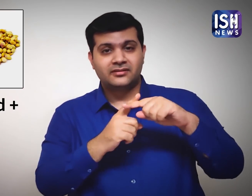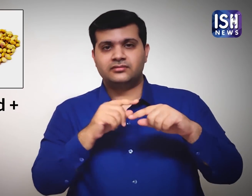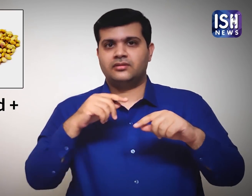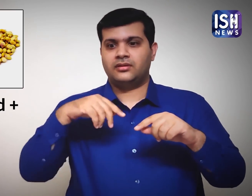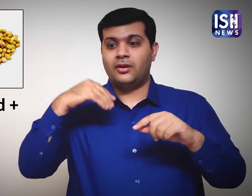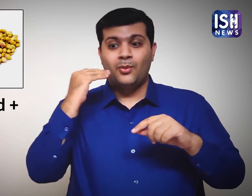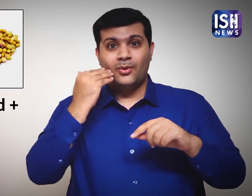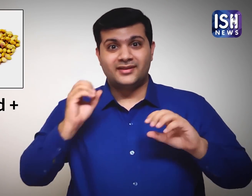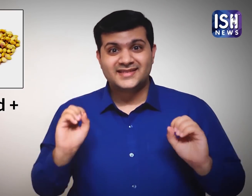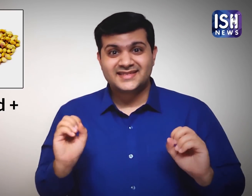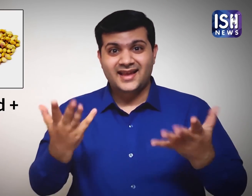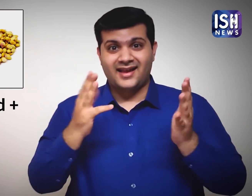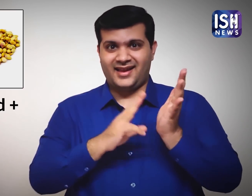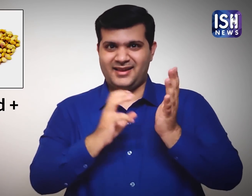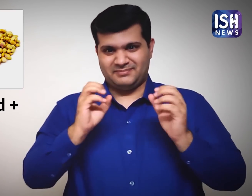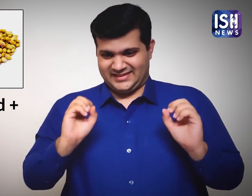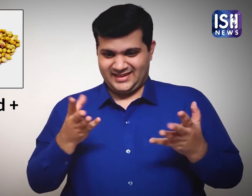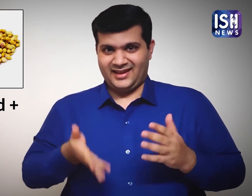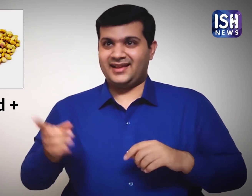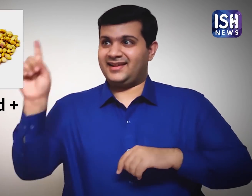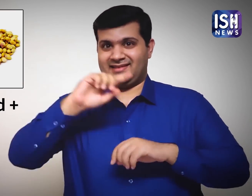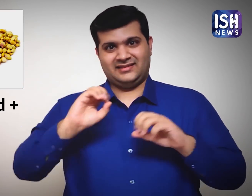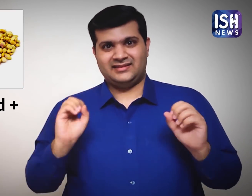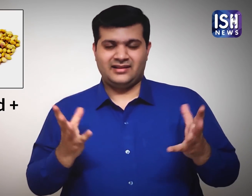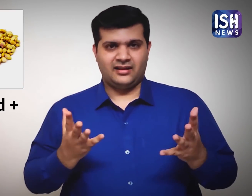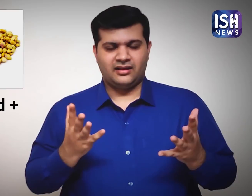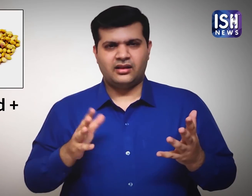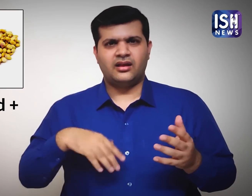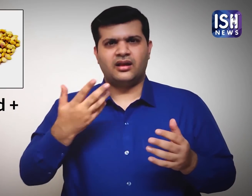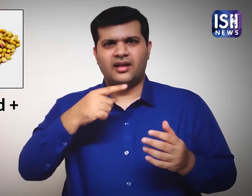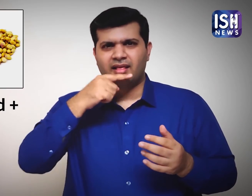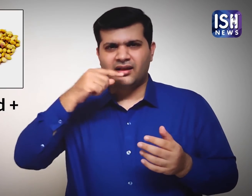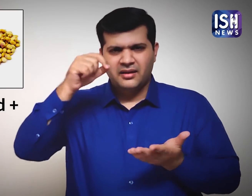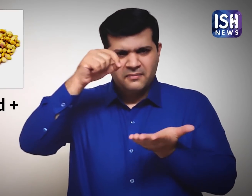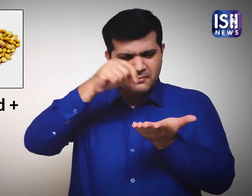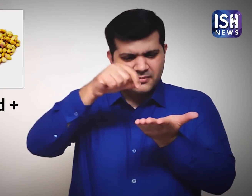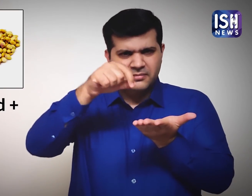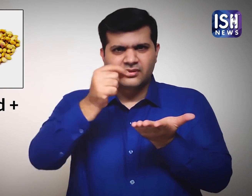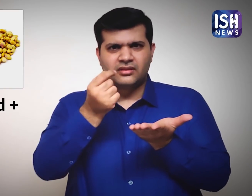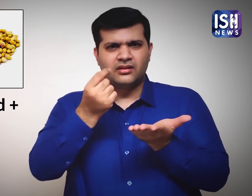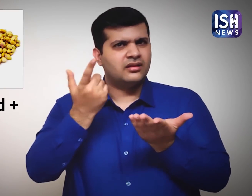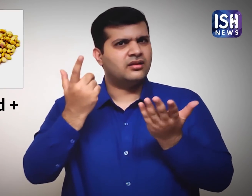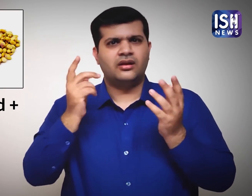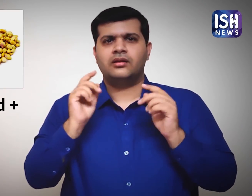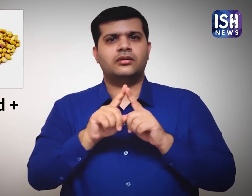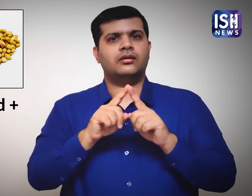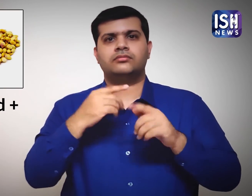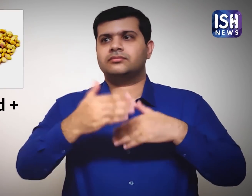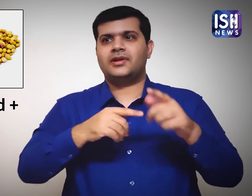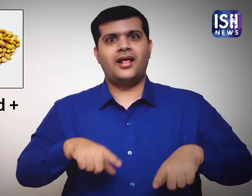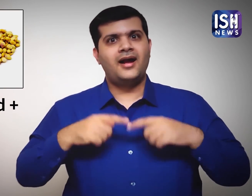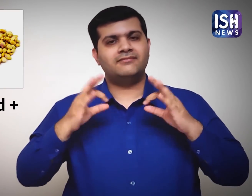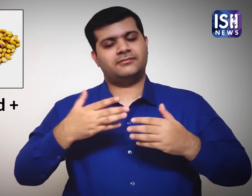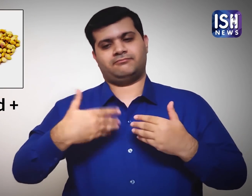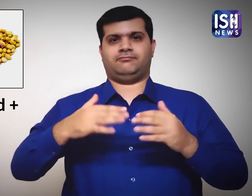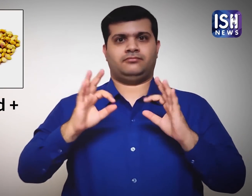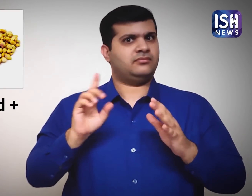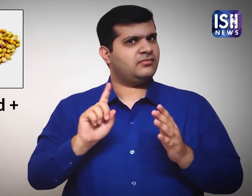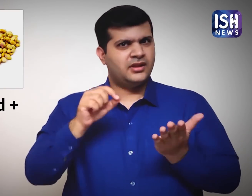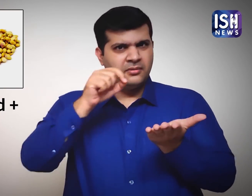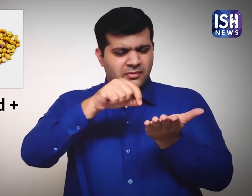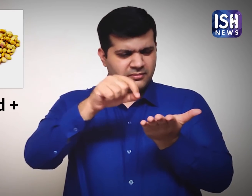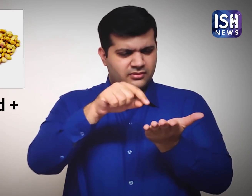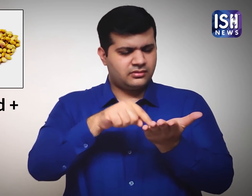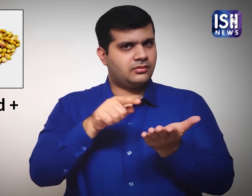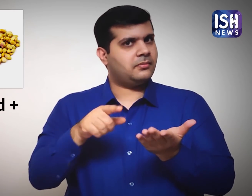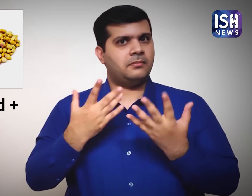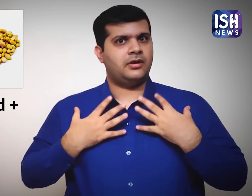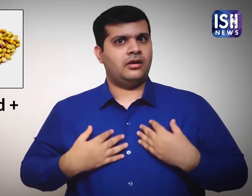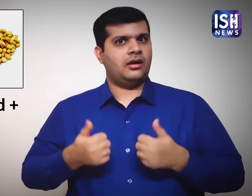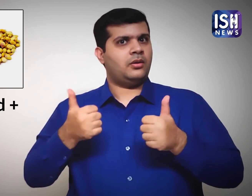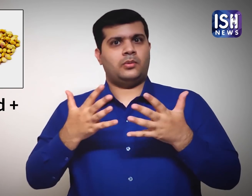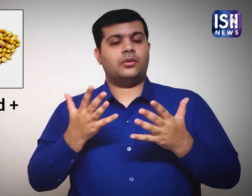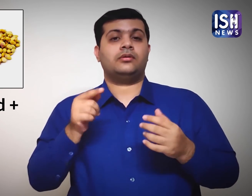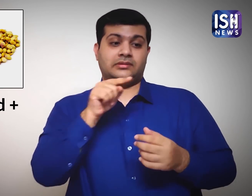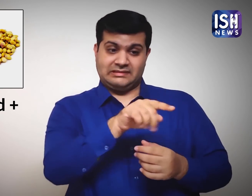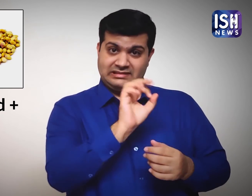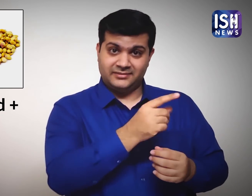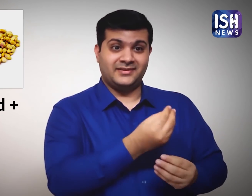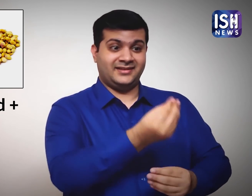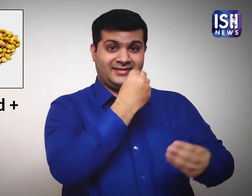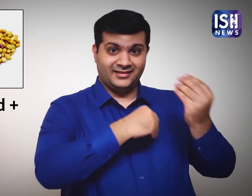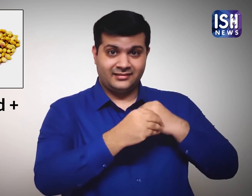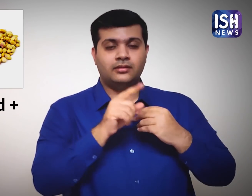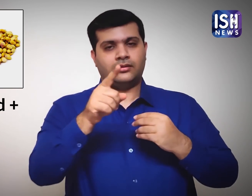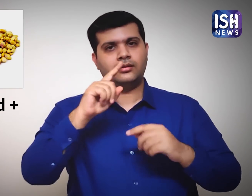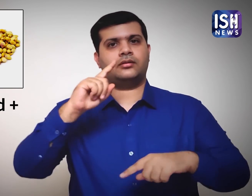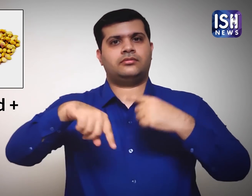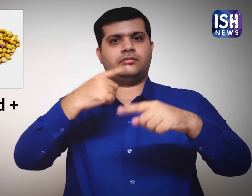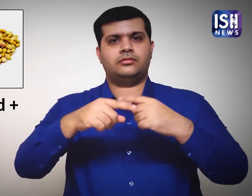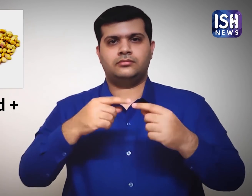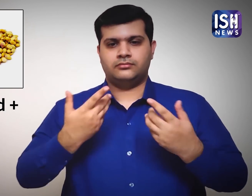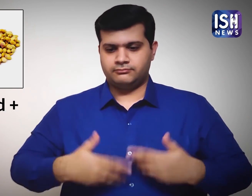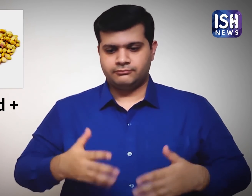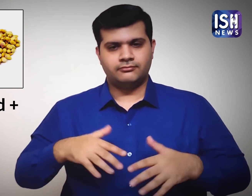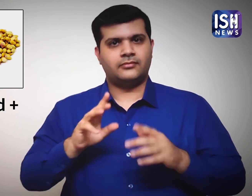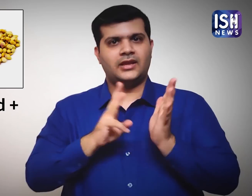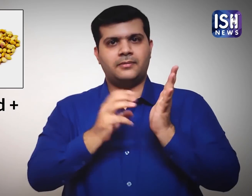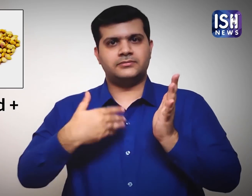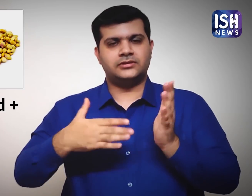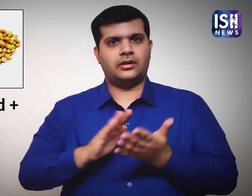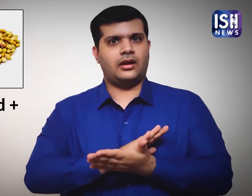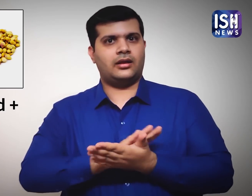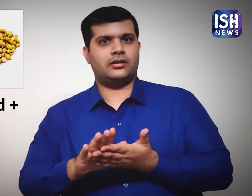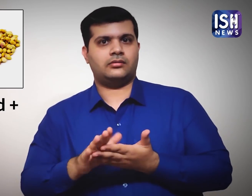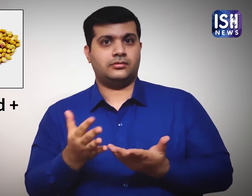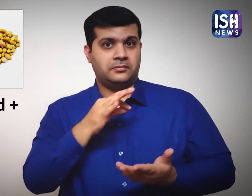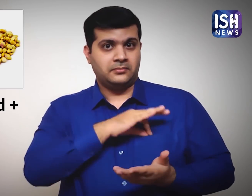It is also useful when you are only spotting and want periods to start.